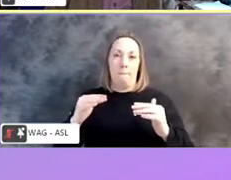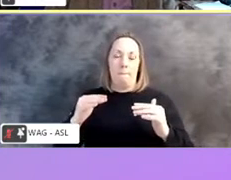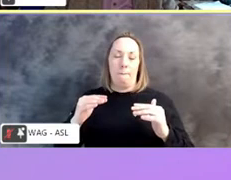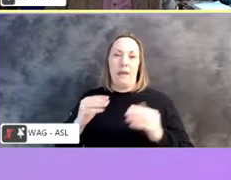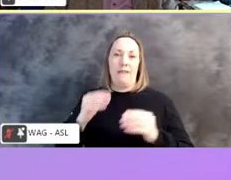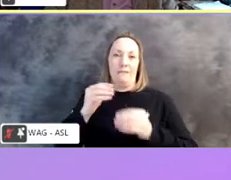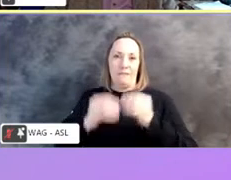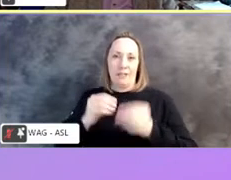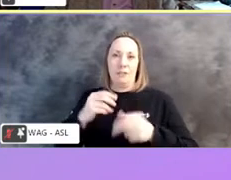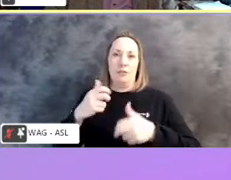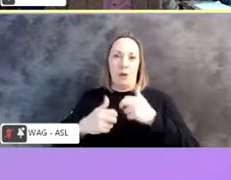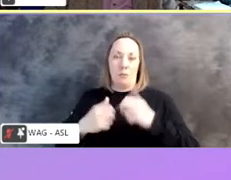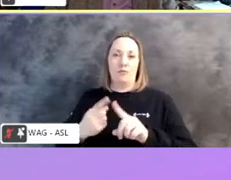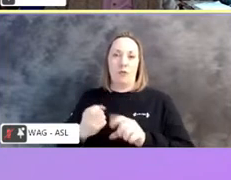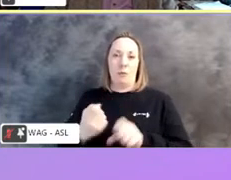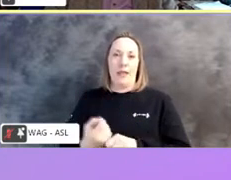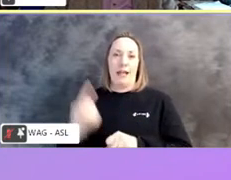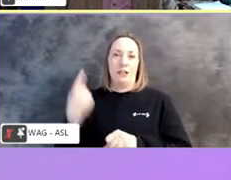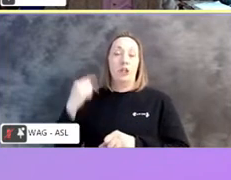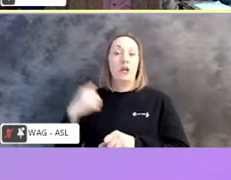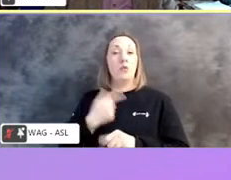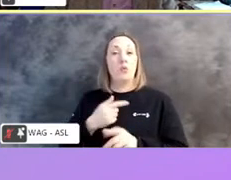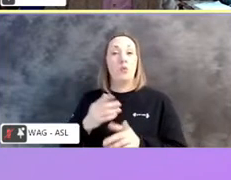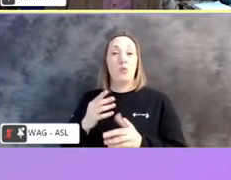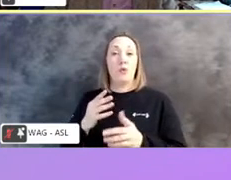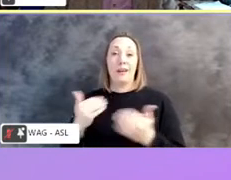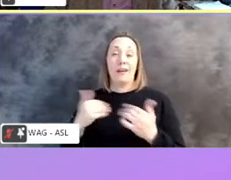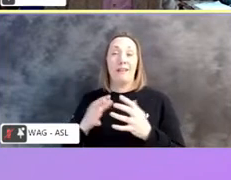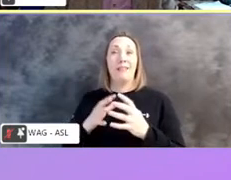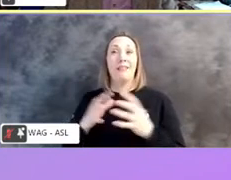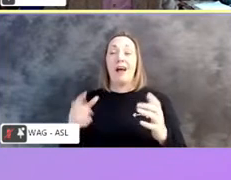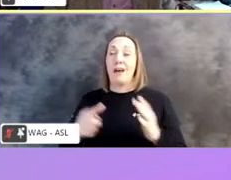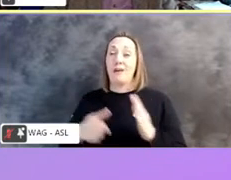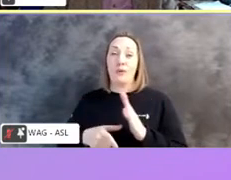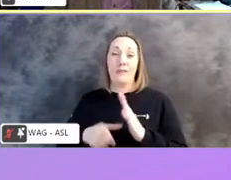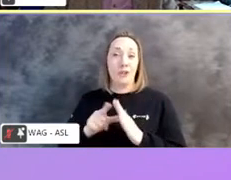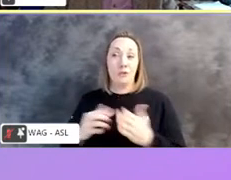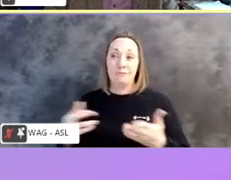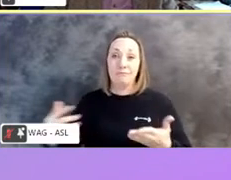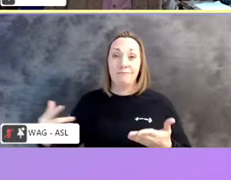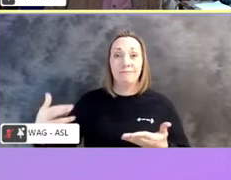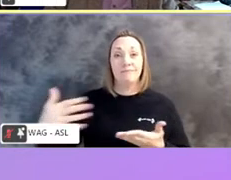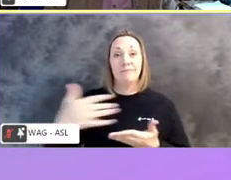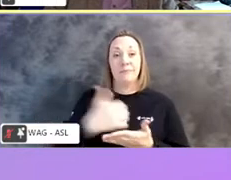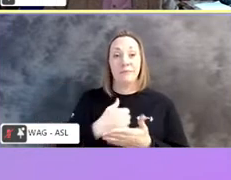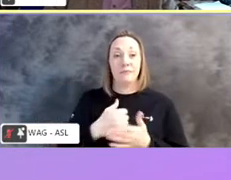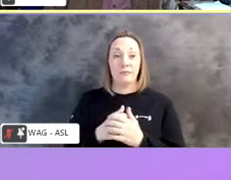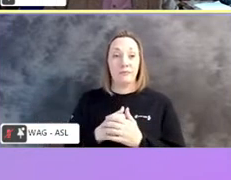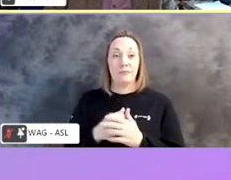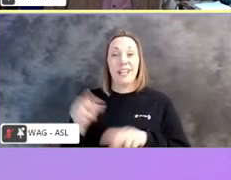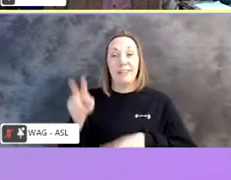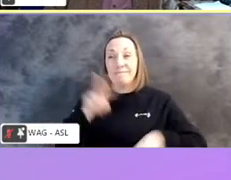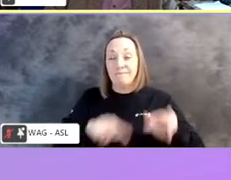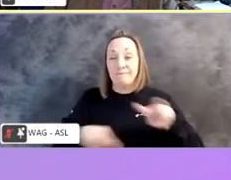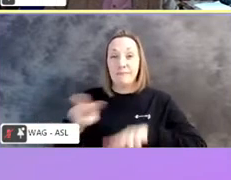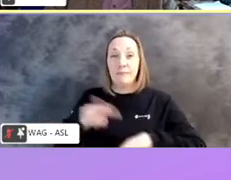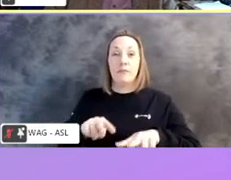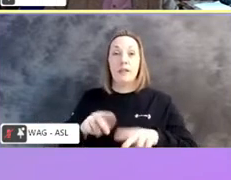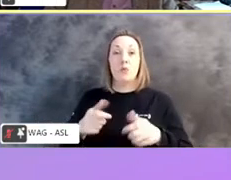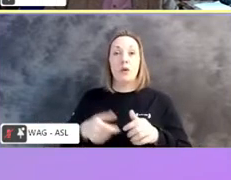the patience of the commission they give us a little bit of leeway in making up the numbers that we last have